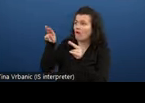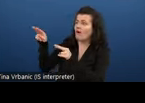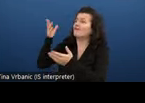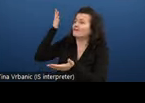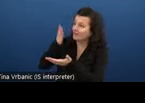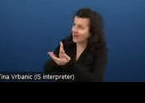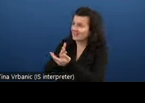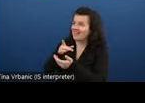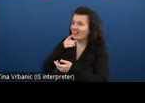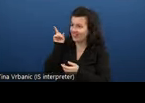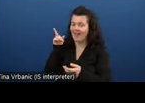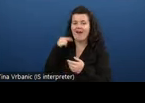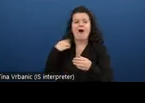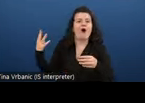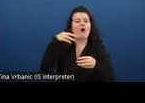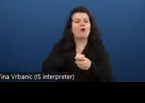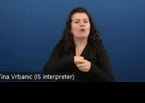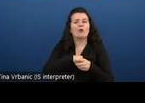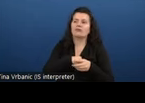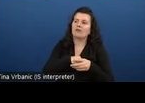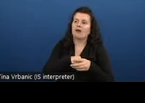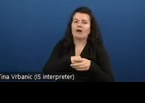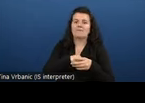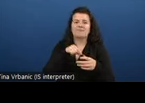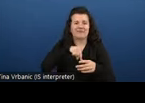companies are taking actions on inclusion. 15:53:07 So it's really I'm really glad to